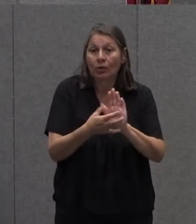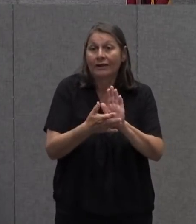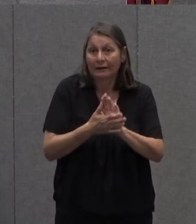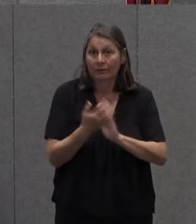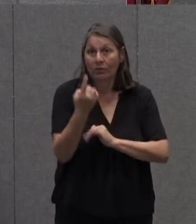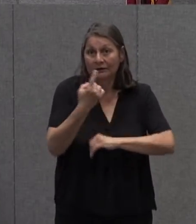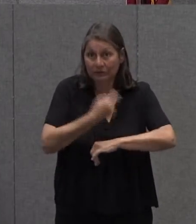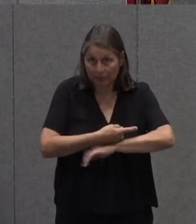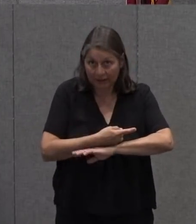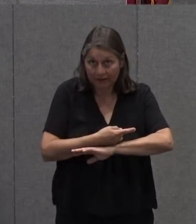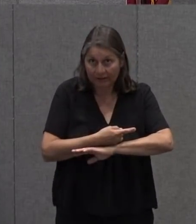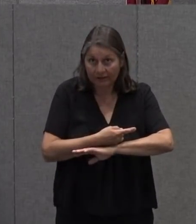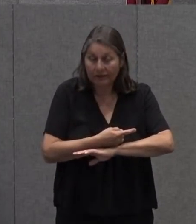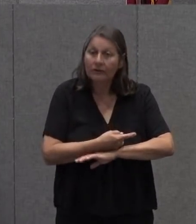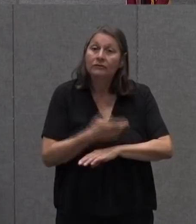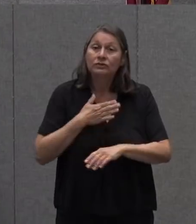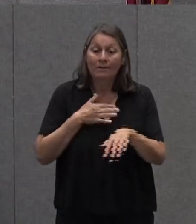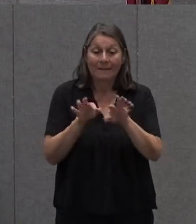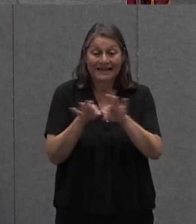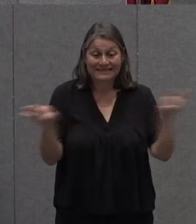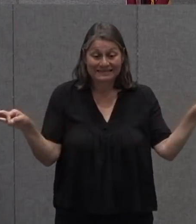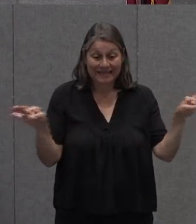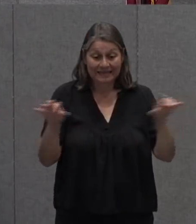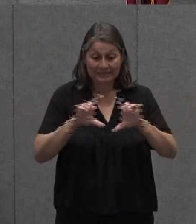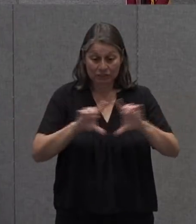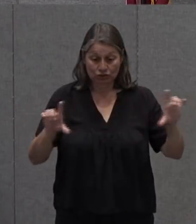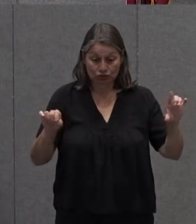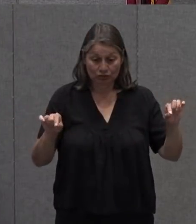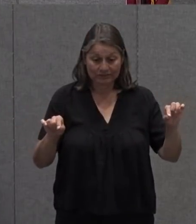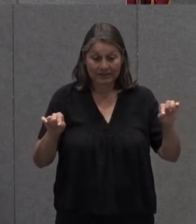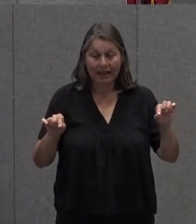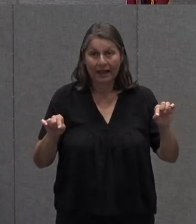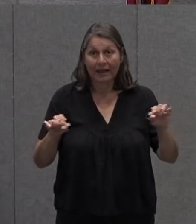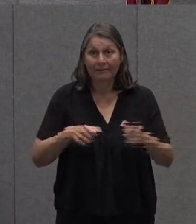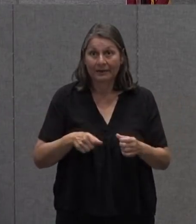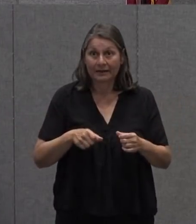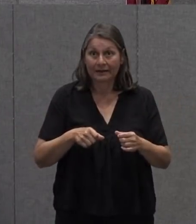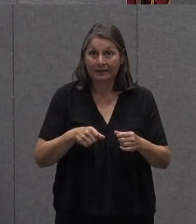And we're gonna talk about what exactly it needs to have